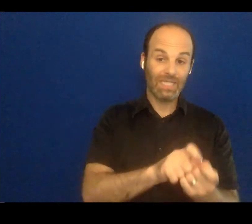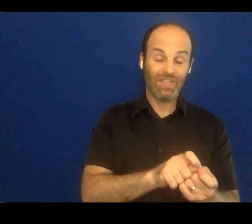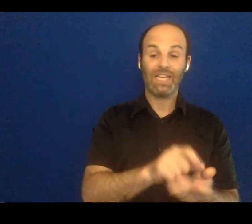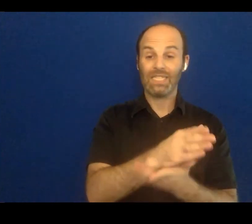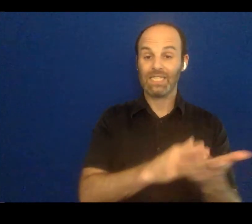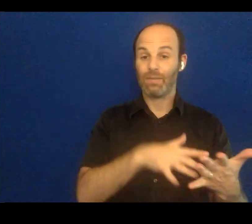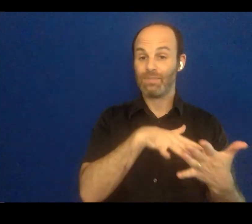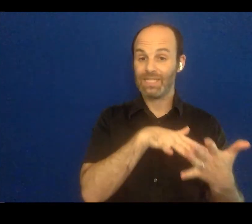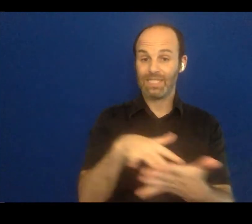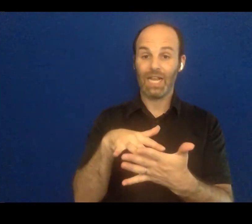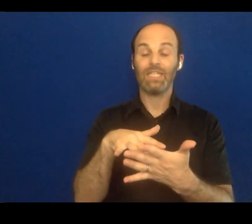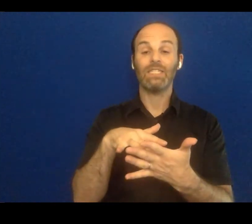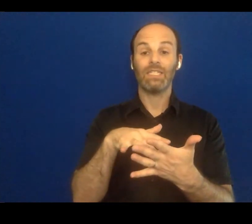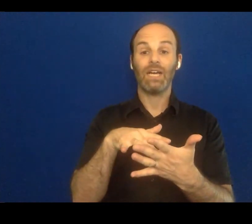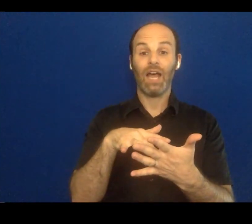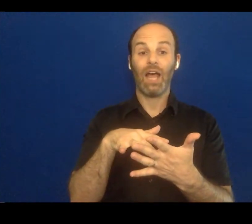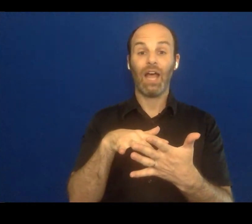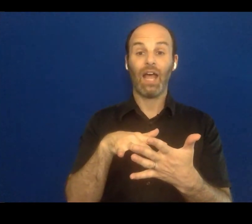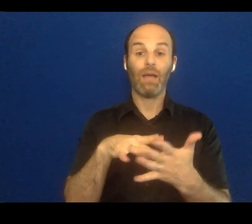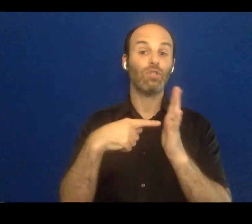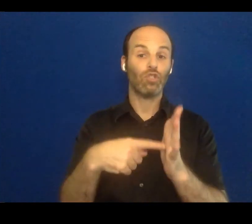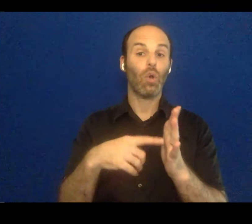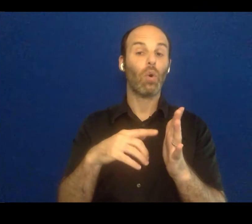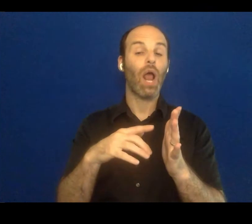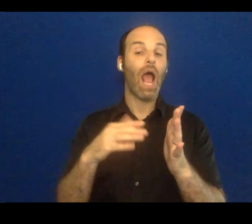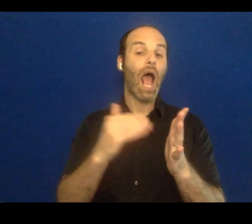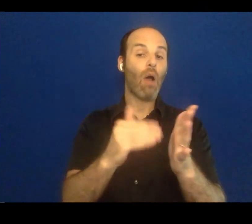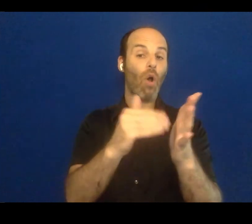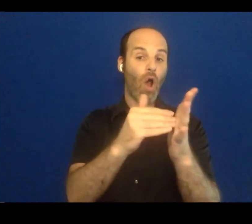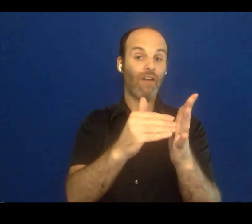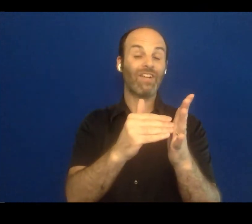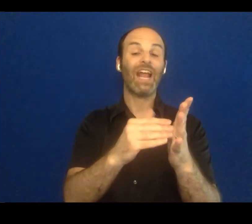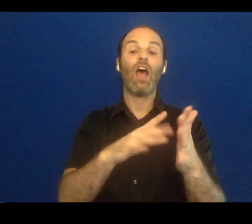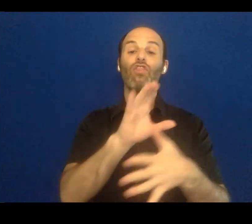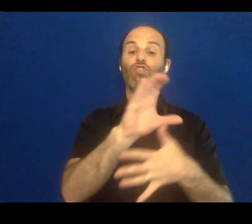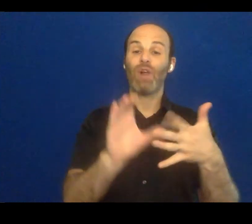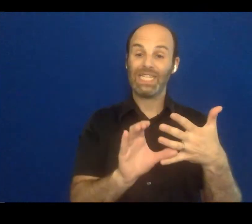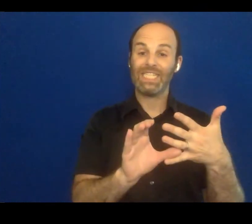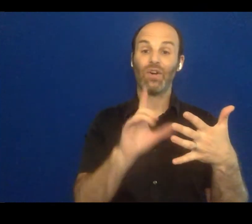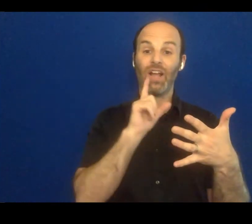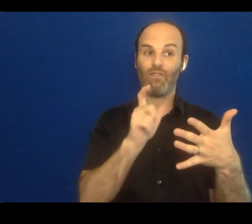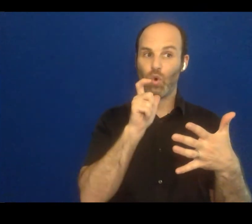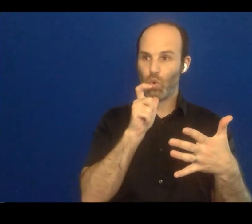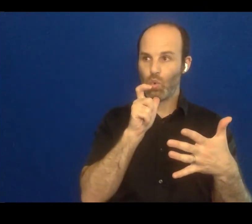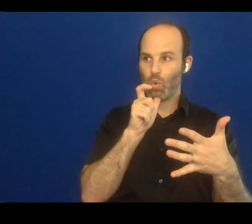LOOKING AT HOW OFTEN DISABLED PEOPLE WERE WRITTEN INTO THE EXCLUSION CRITERIA, SO THE LIST